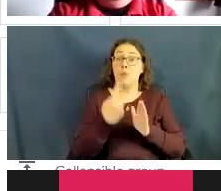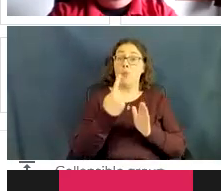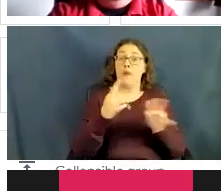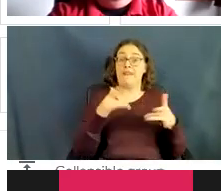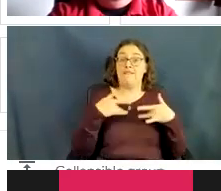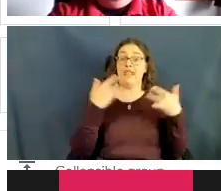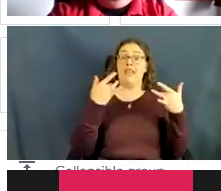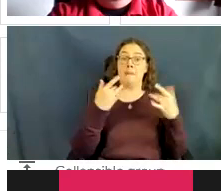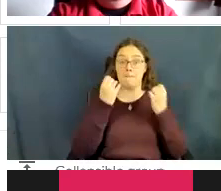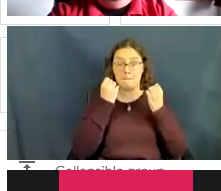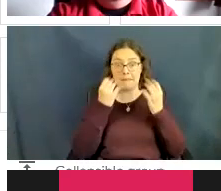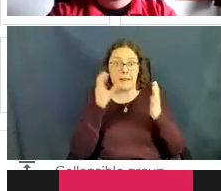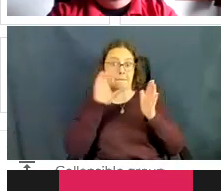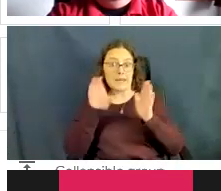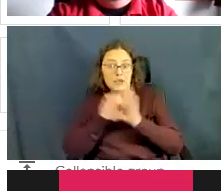Sandy click on that.